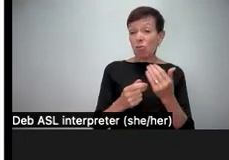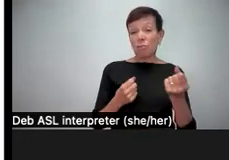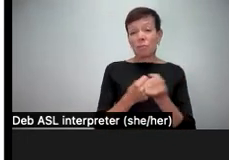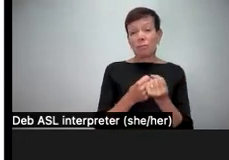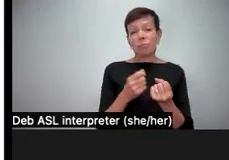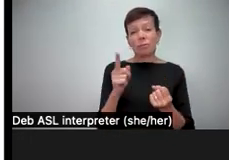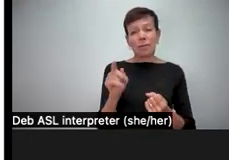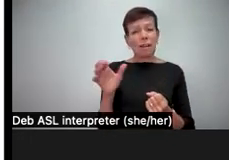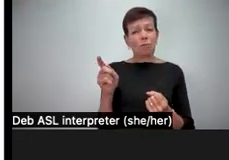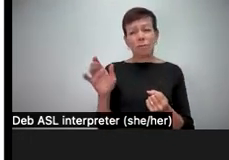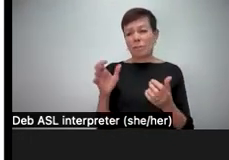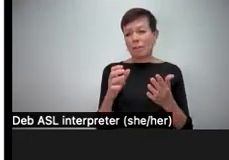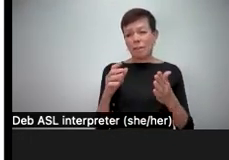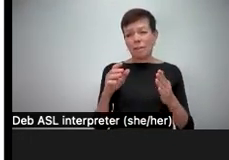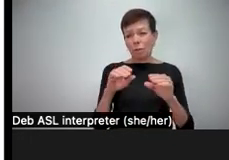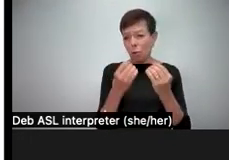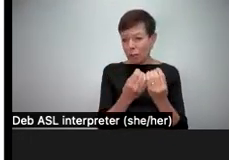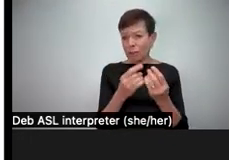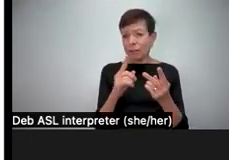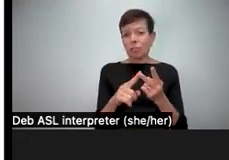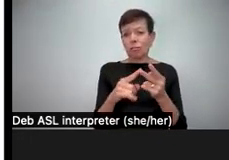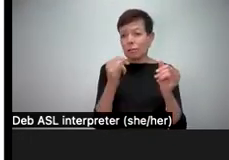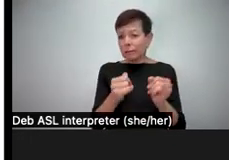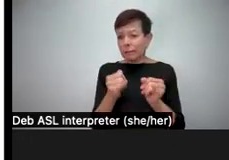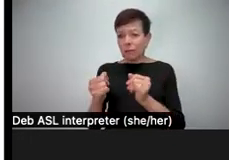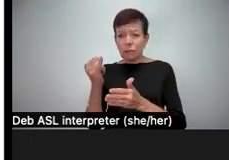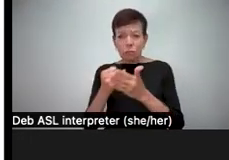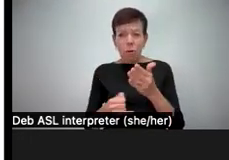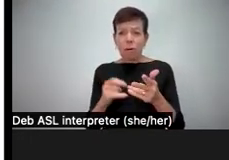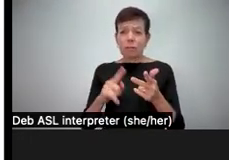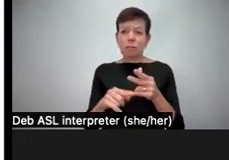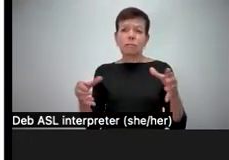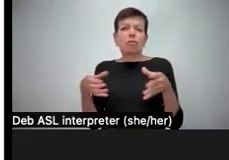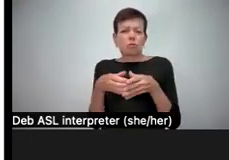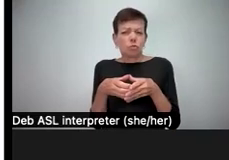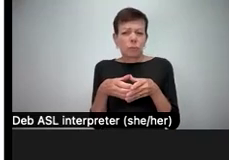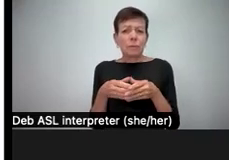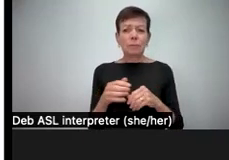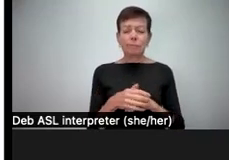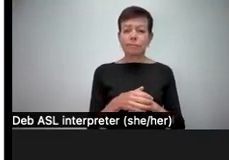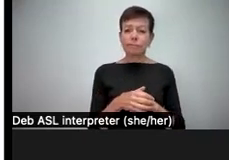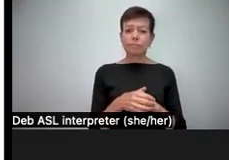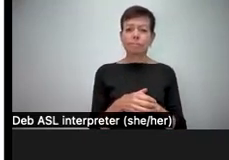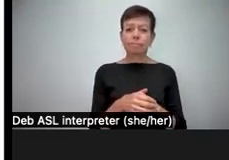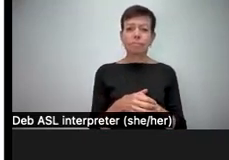as well as individual artists and artist collectives.